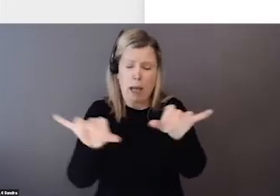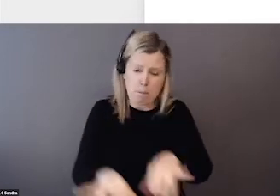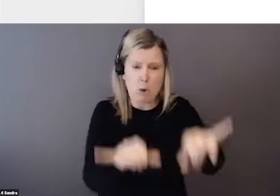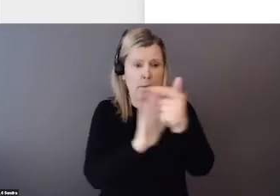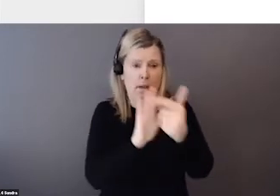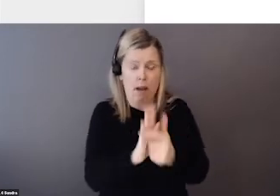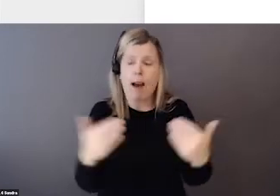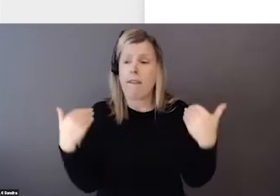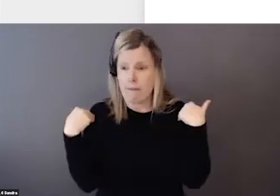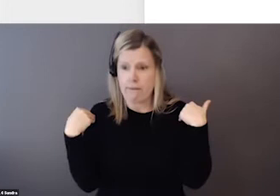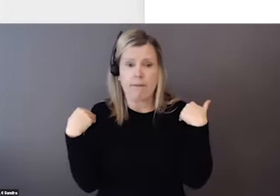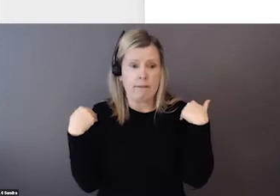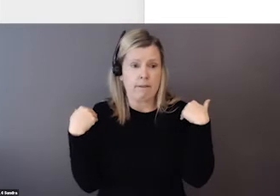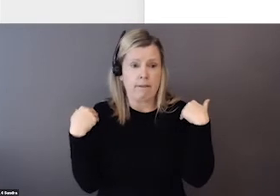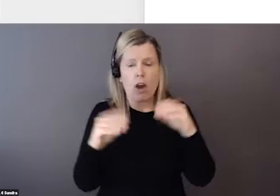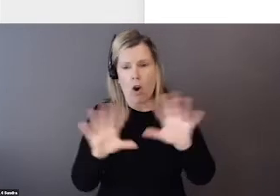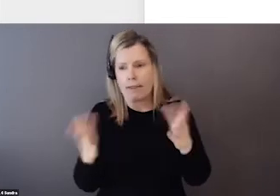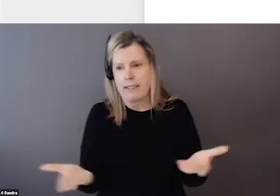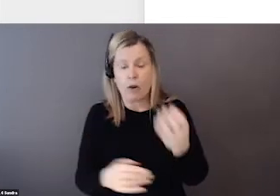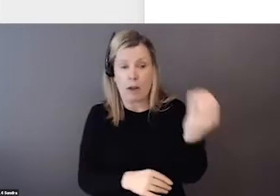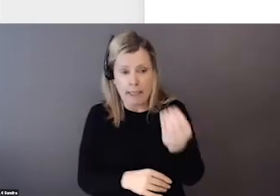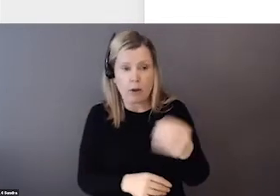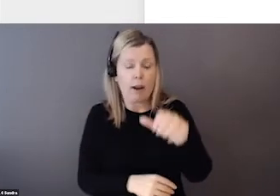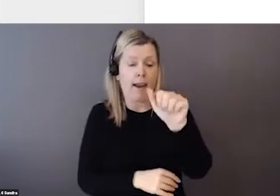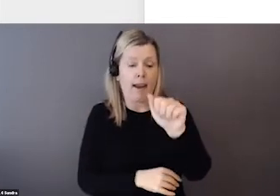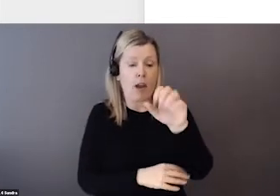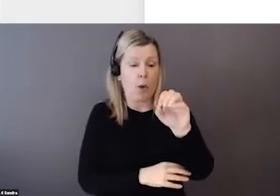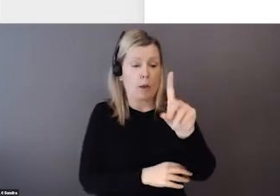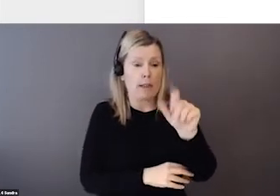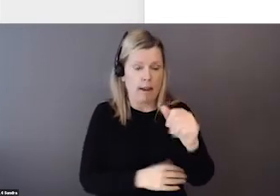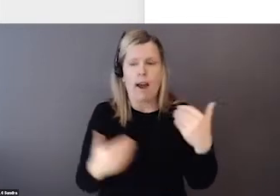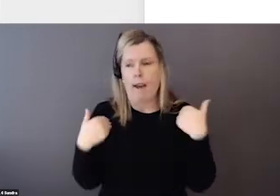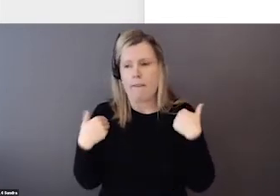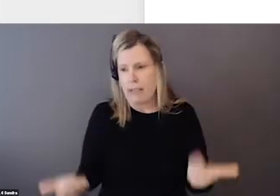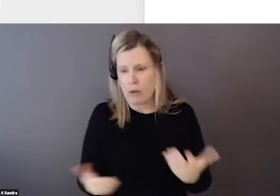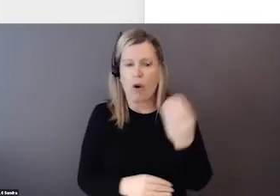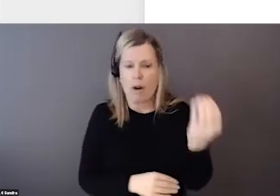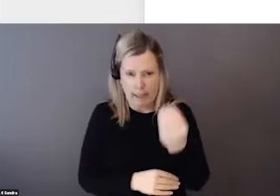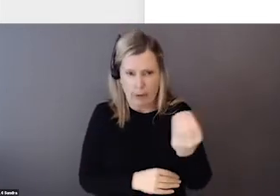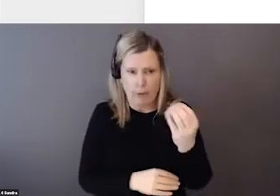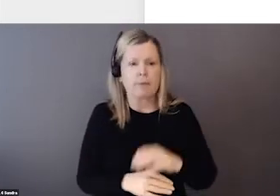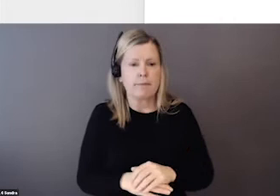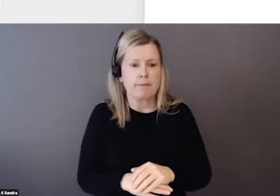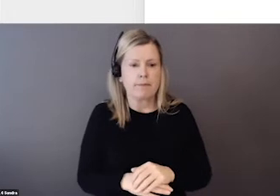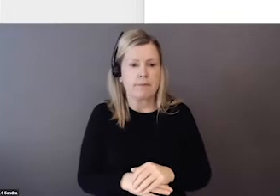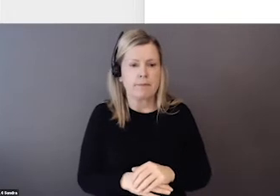Obviously there's the one here in Ontario, the AODA and its Employment Standard, and the Accessibility for Manitobans Act